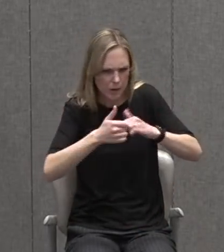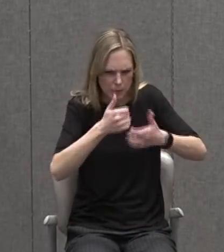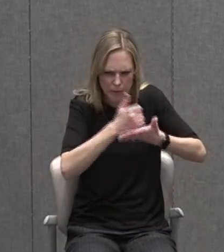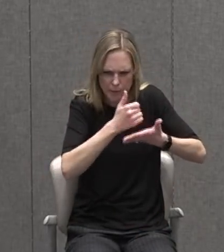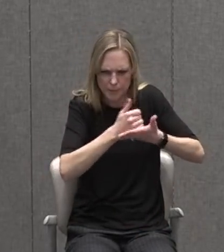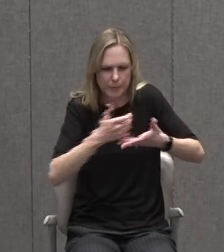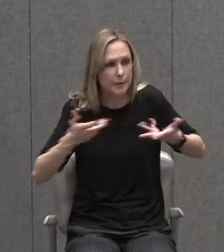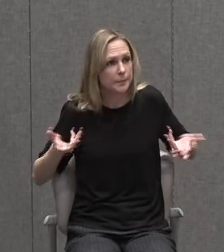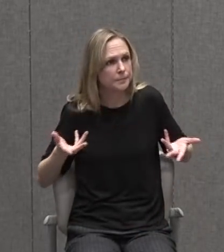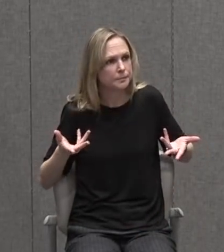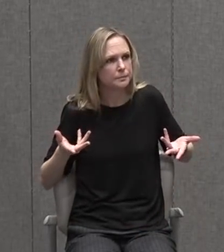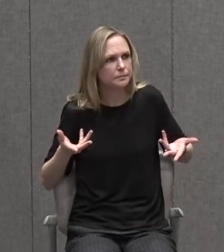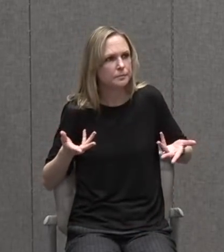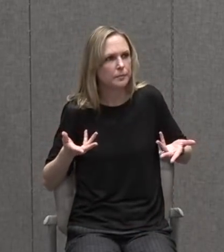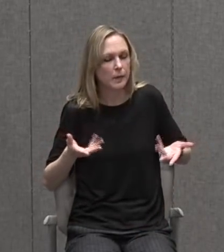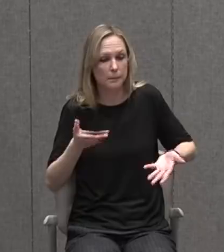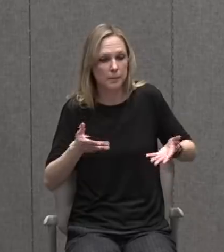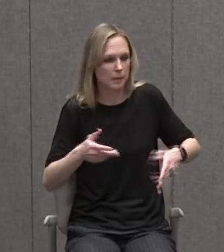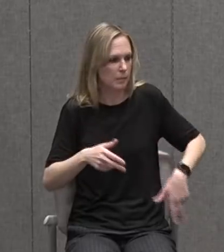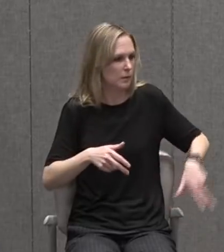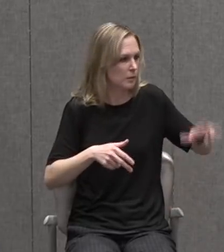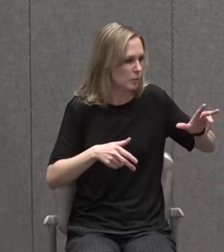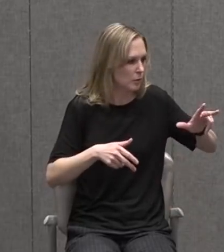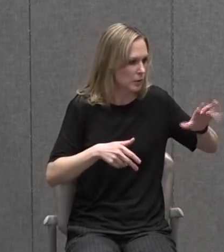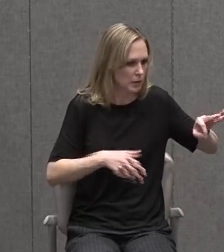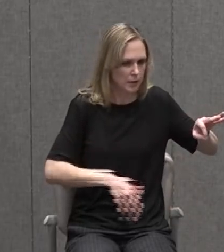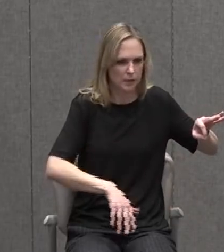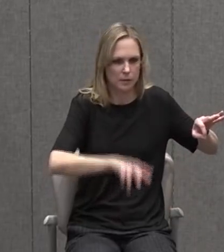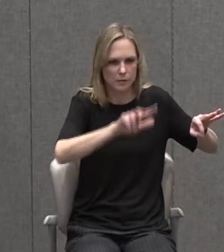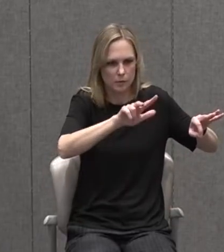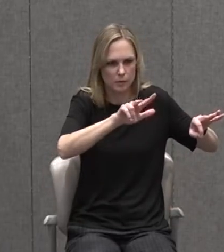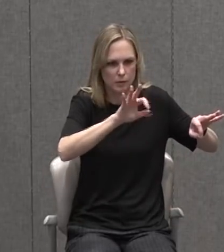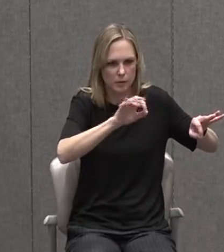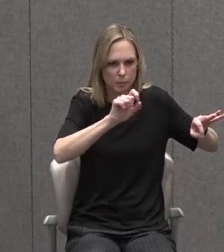that are halfway between 39 and this 39.500, right?